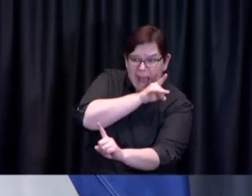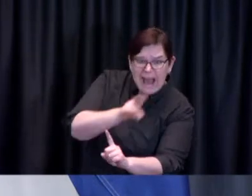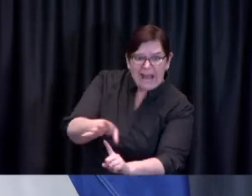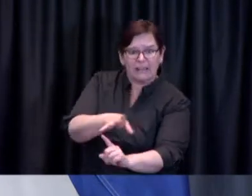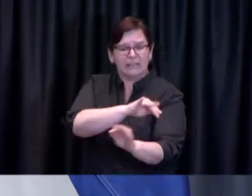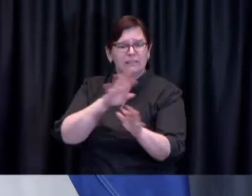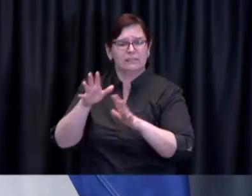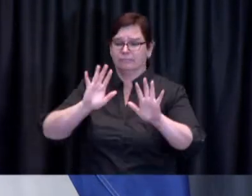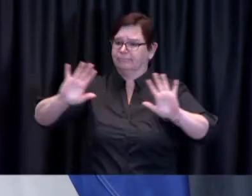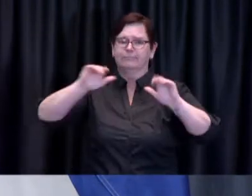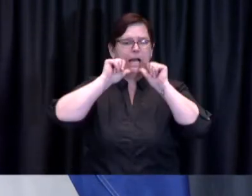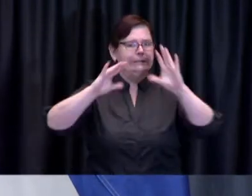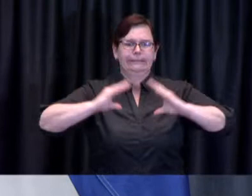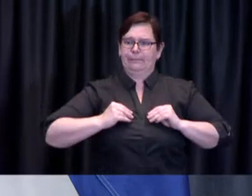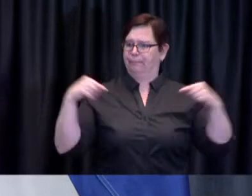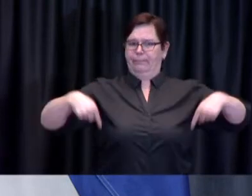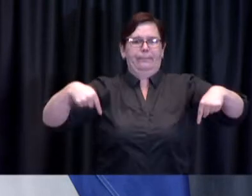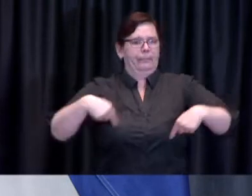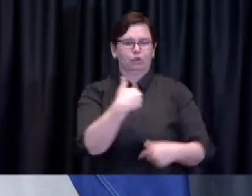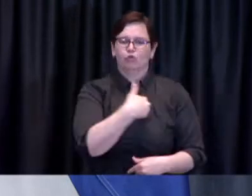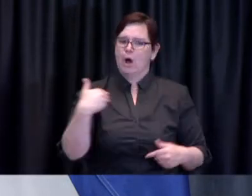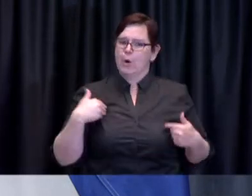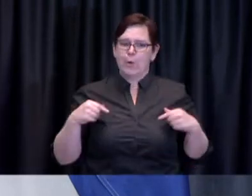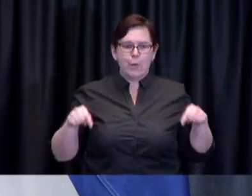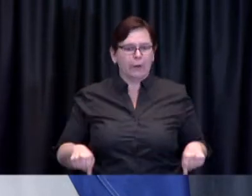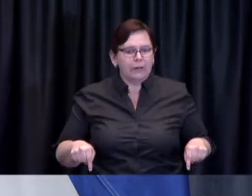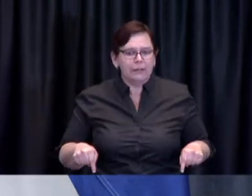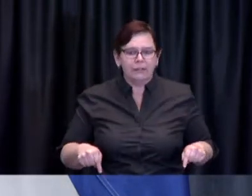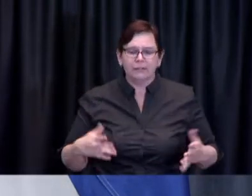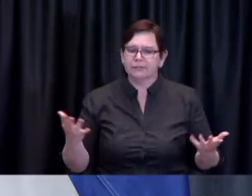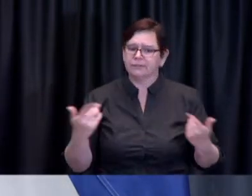I know Chief Ramer believes that as well and while the police do work to make sure that protests